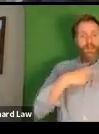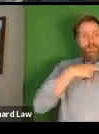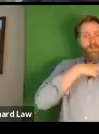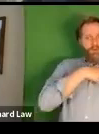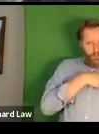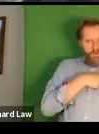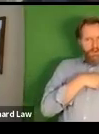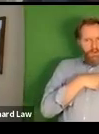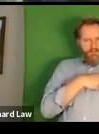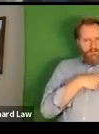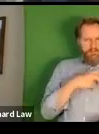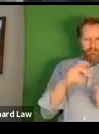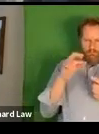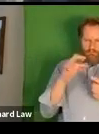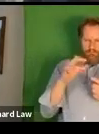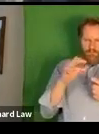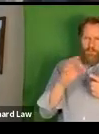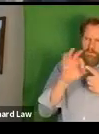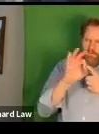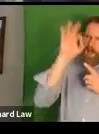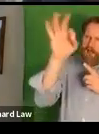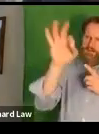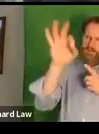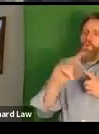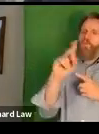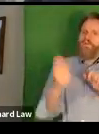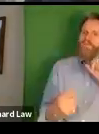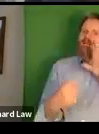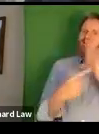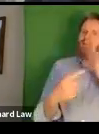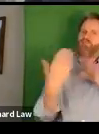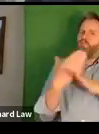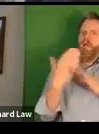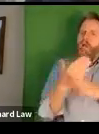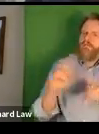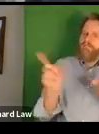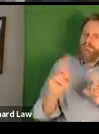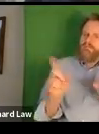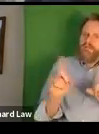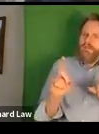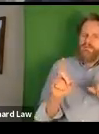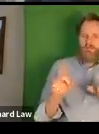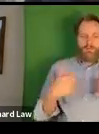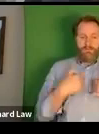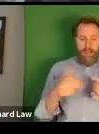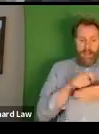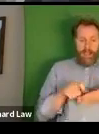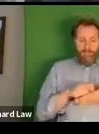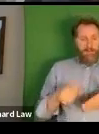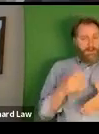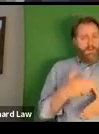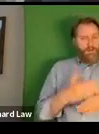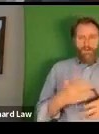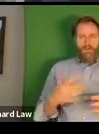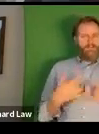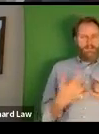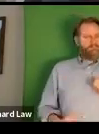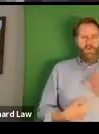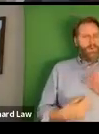what they consider to be essential work has such a list being published and then secondly how can we ensure that a Covid19 risk